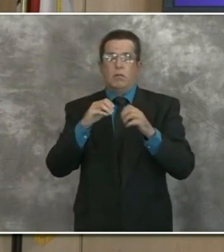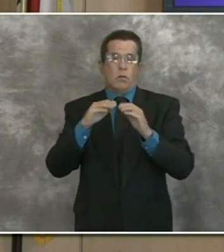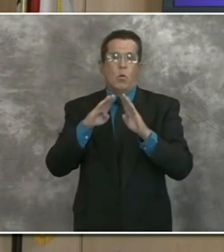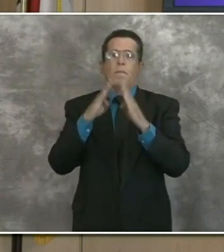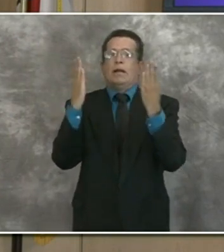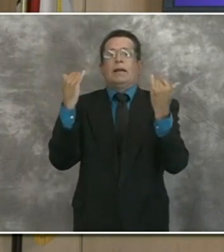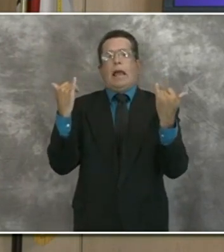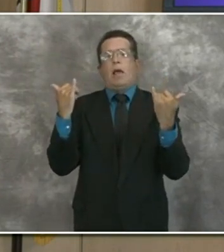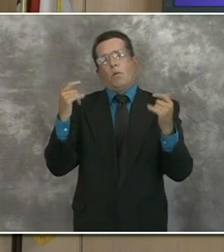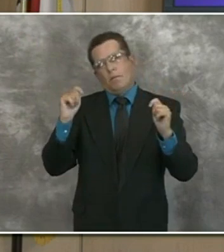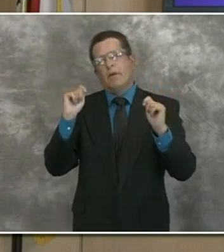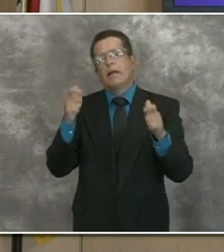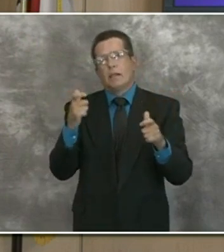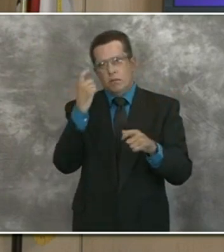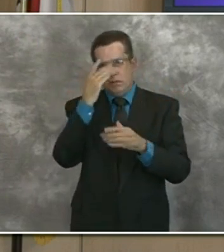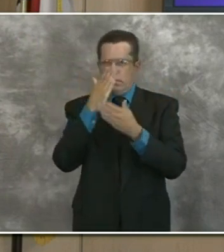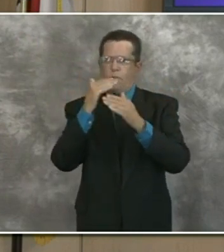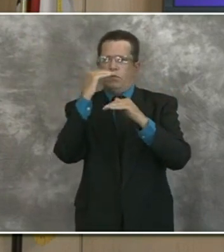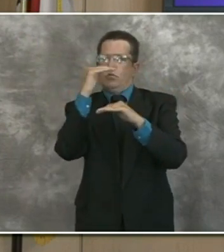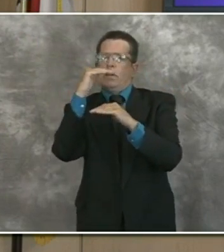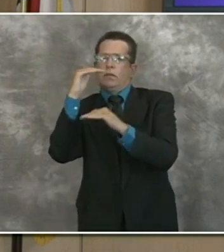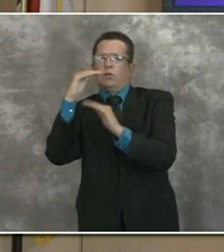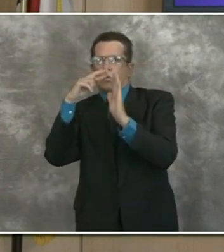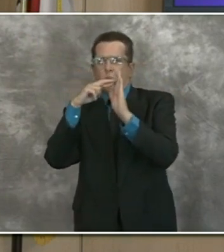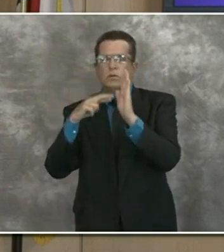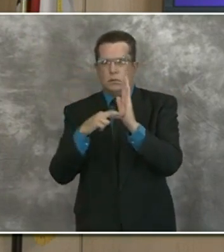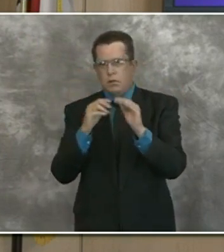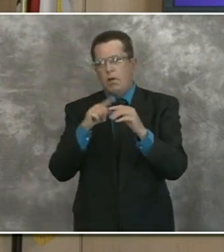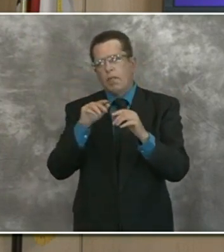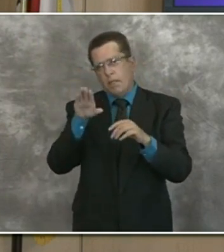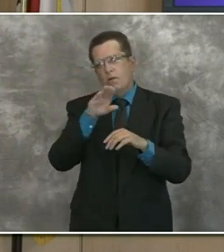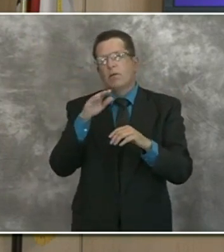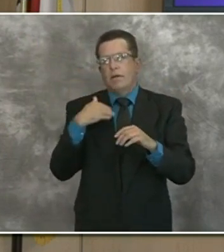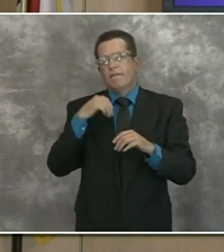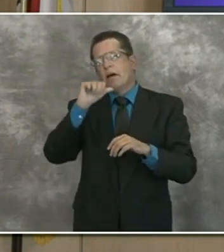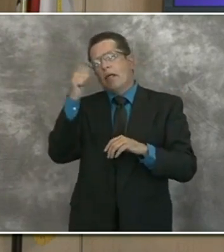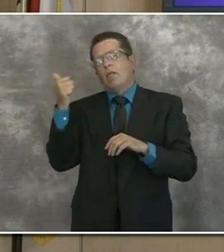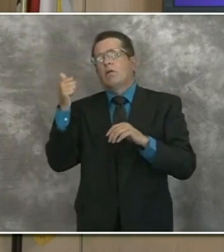AND WE ARE EXCITED TO ANNOUNCE THAT SOME OF THESE ACTIVITIES